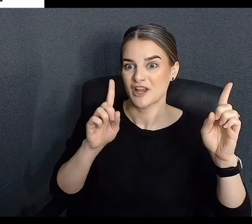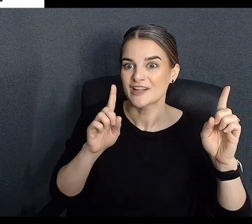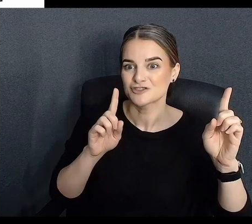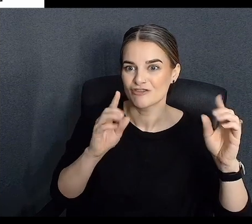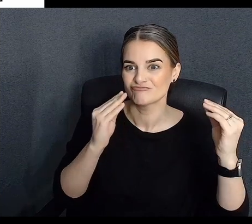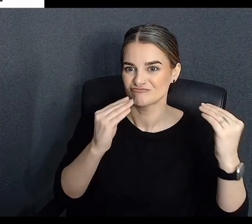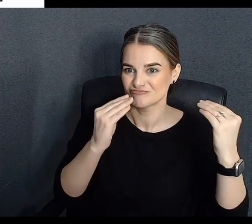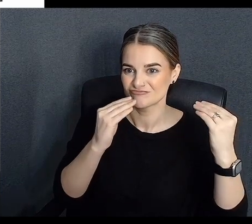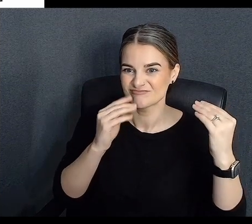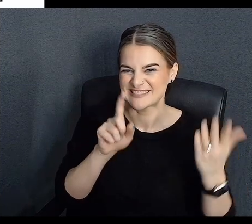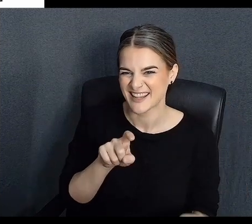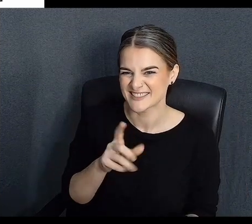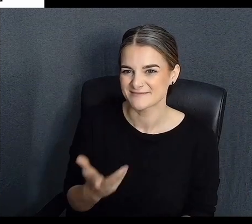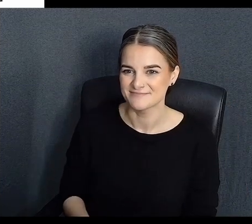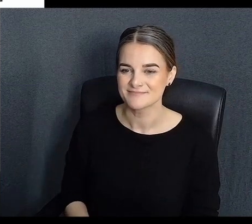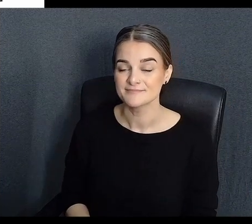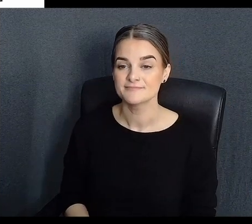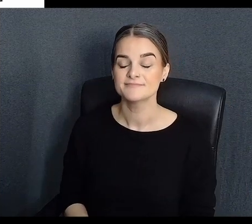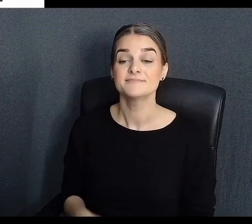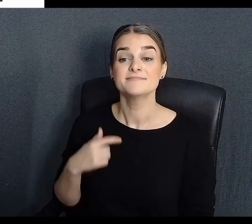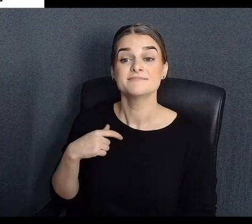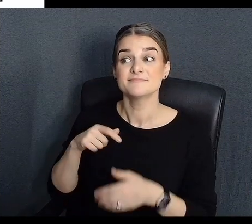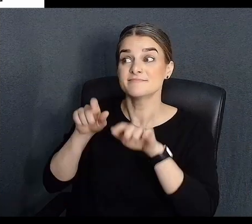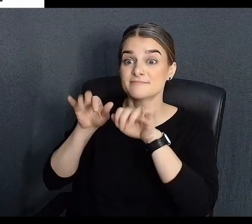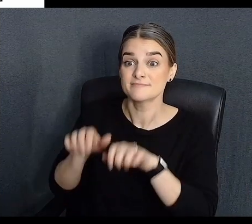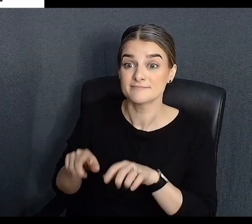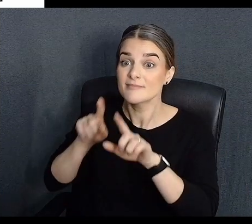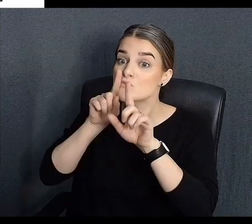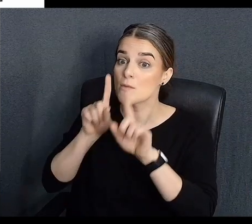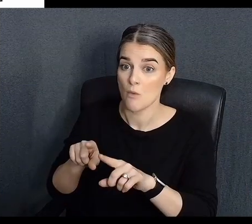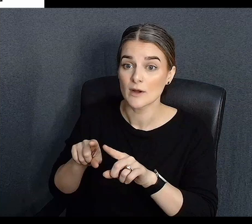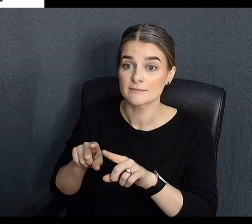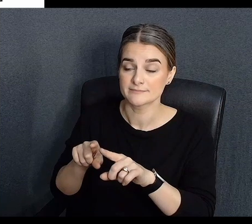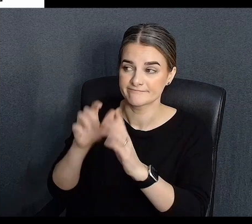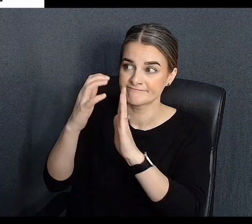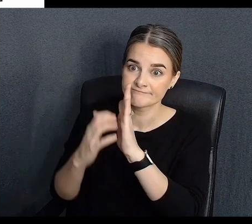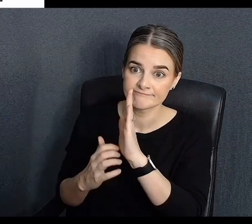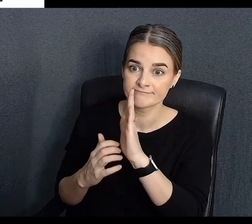So when I write a report, meaning, that we're going to look for insurance funding,